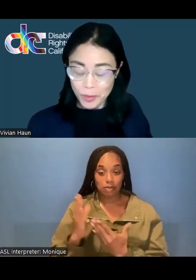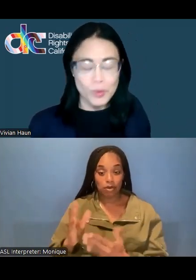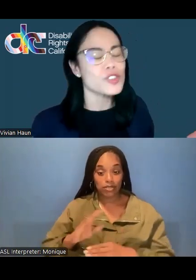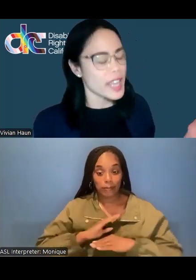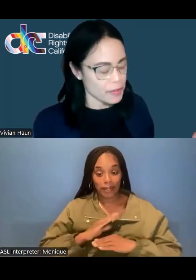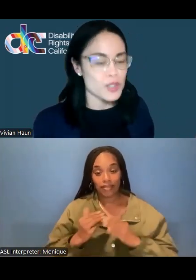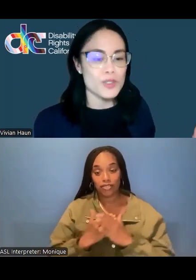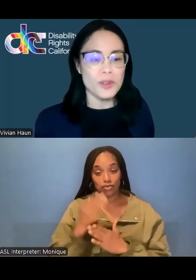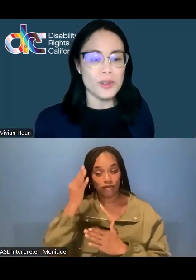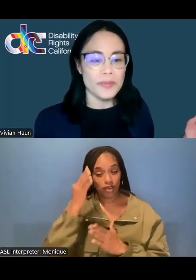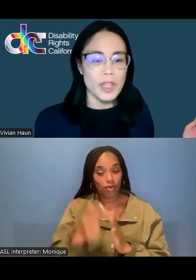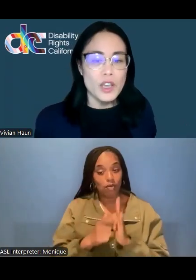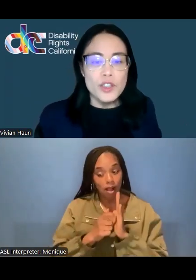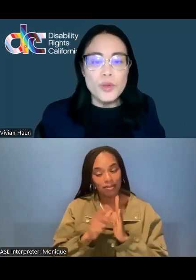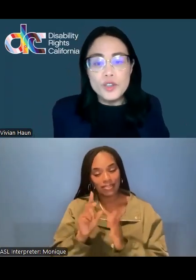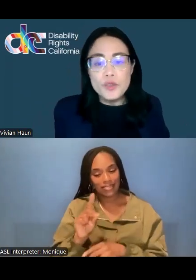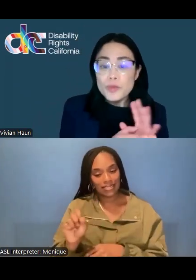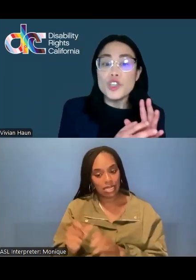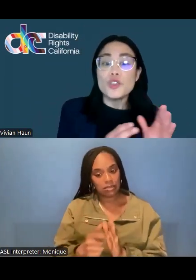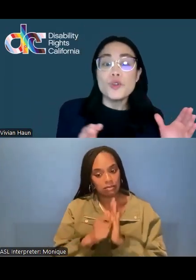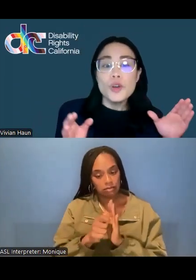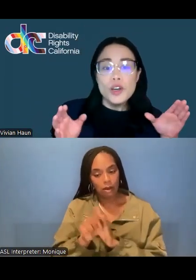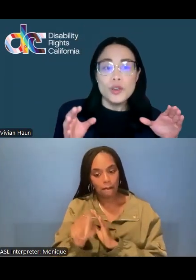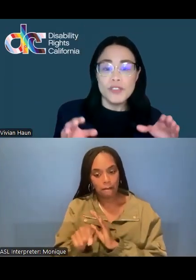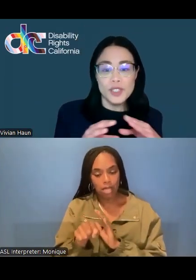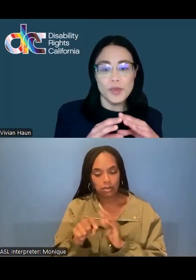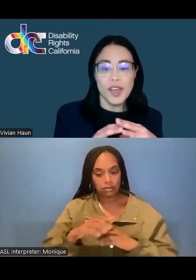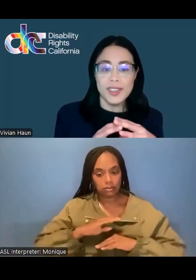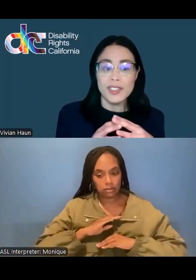which they have to do through a new, new grievance process.